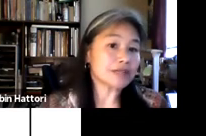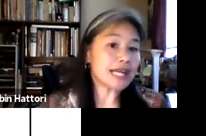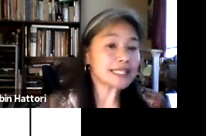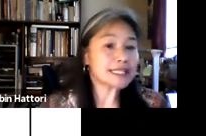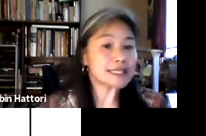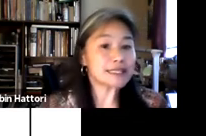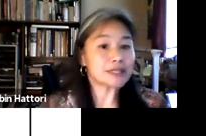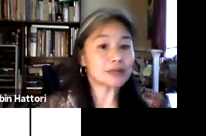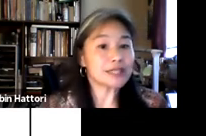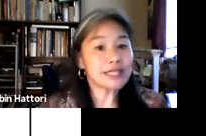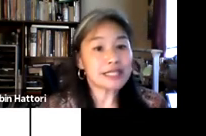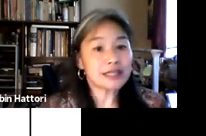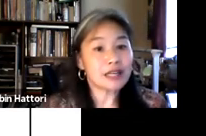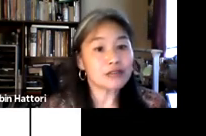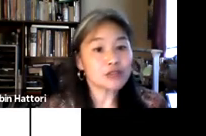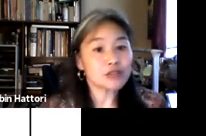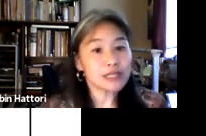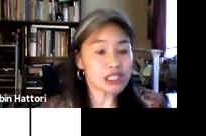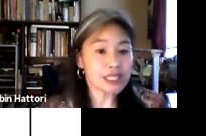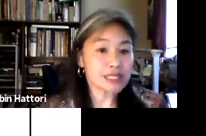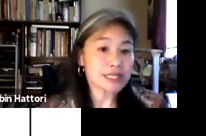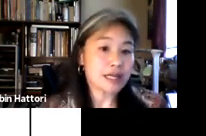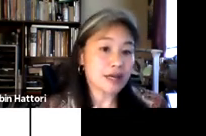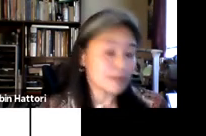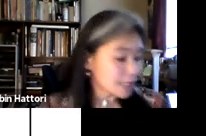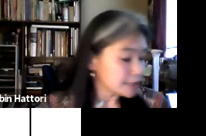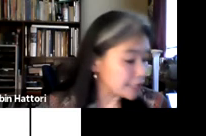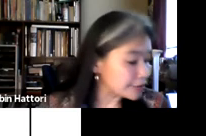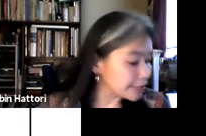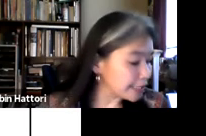to move to America. So he ended up with the other one, who was